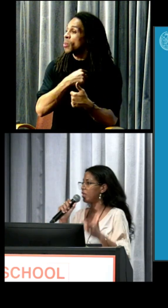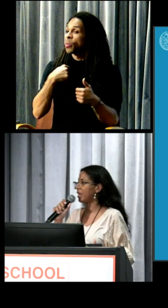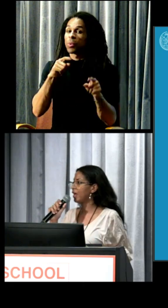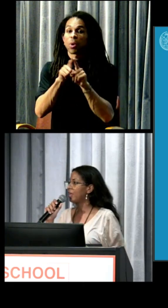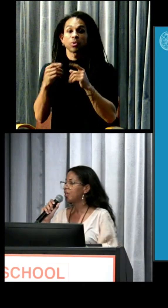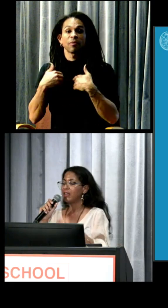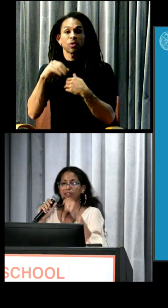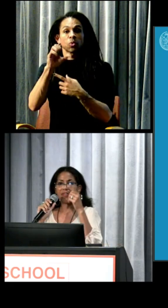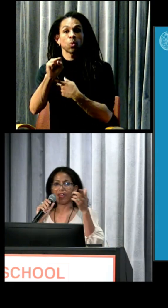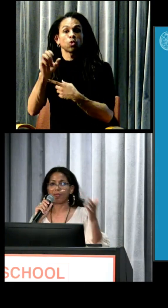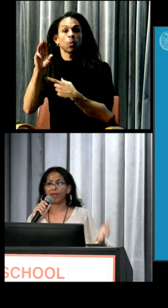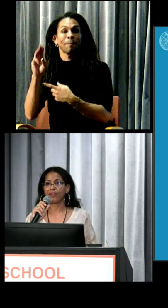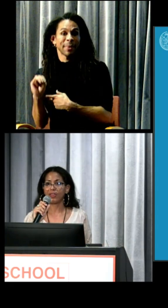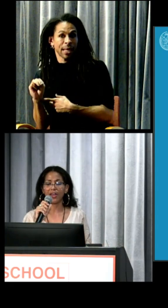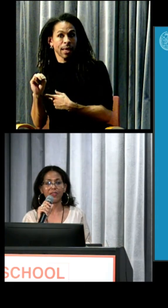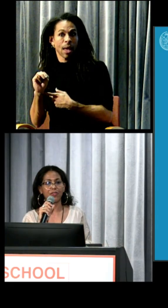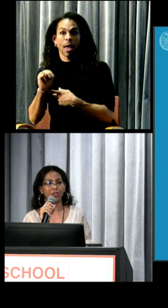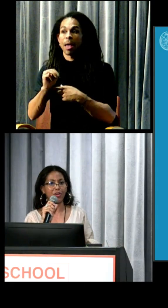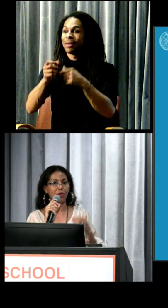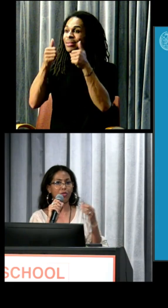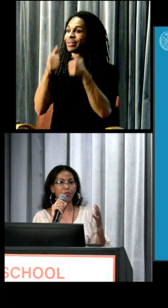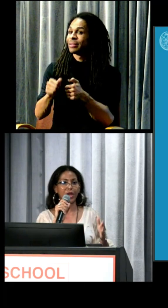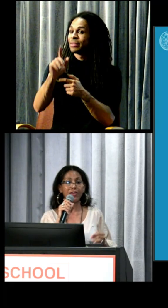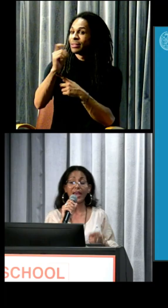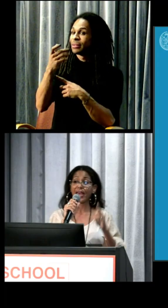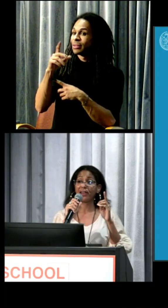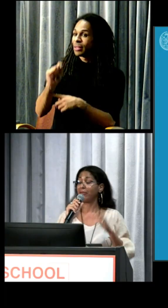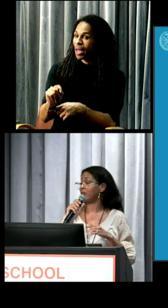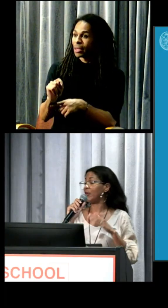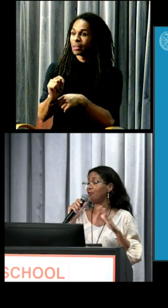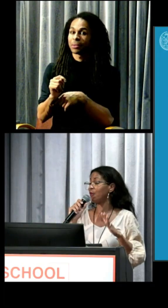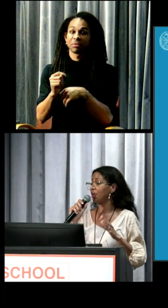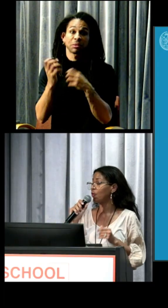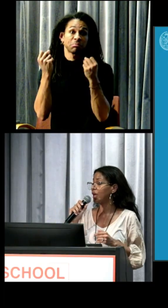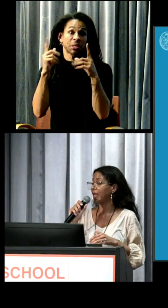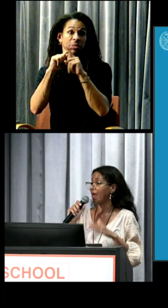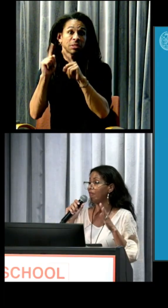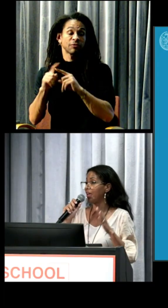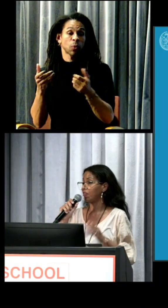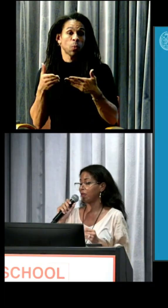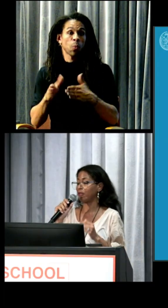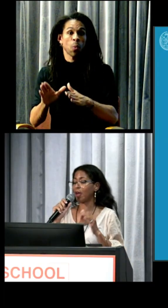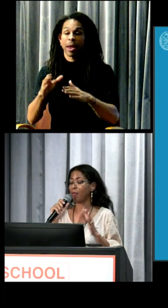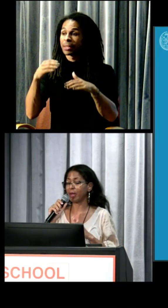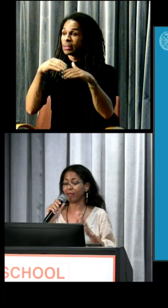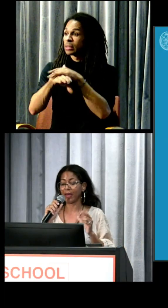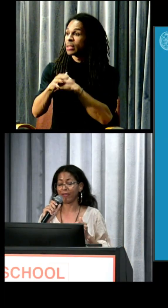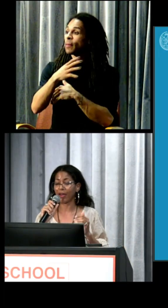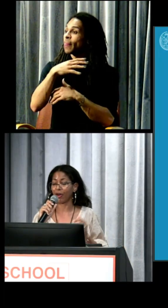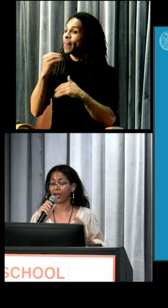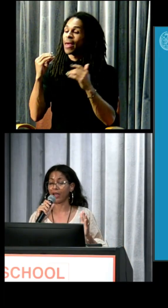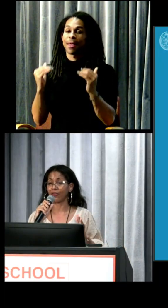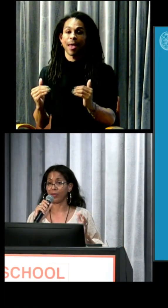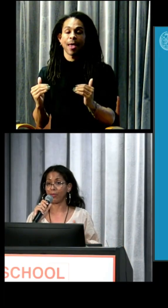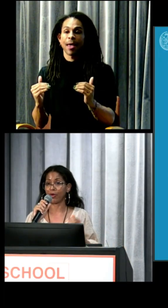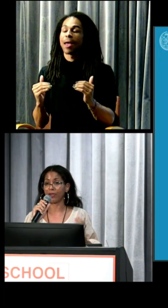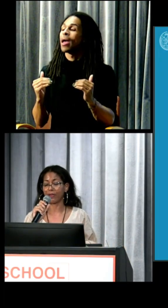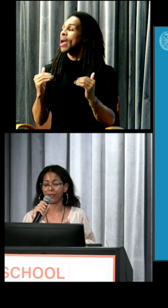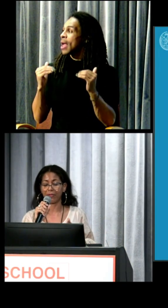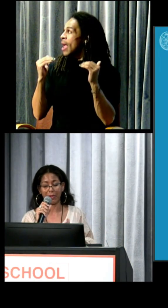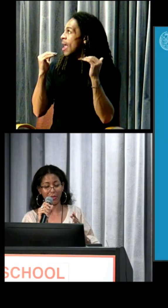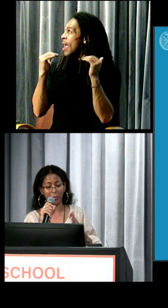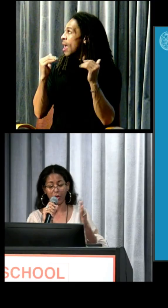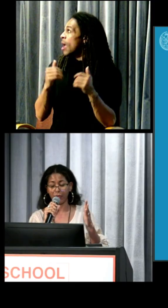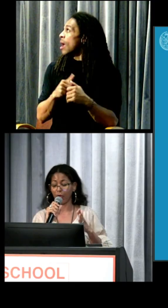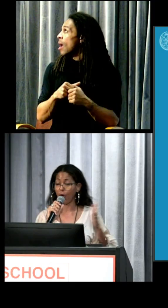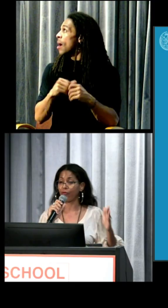We knew we wanted to consider many types of traffic, not just vehicle traffic, not just subway